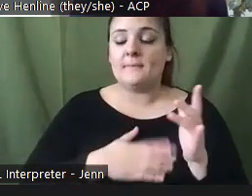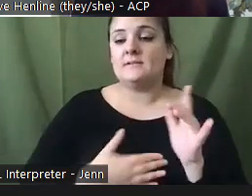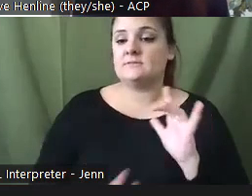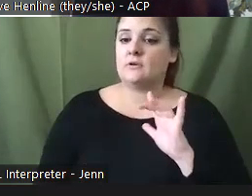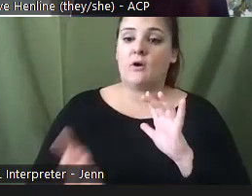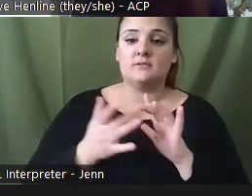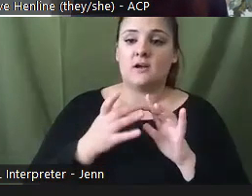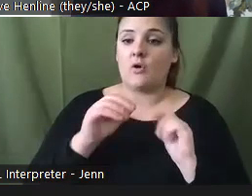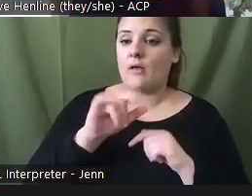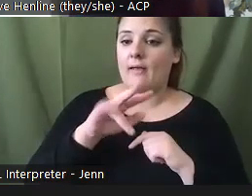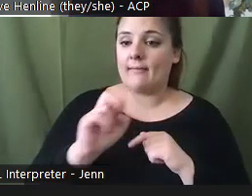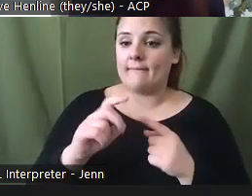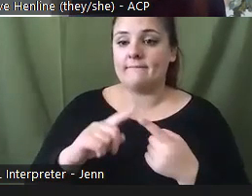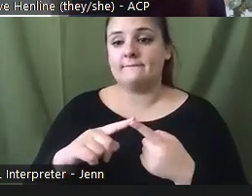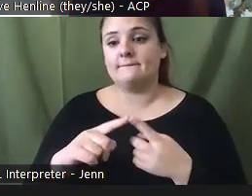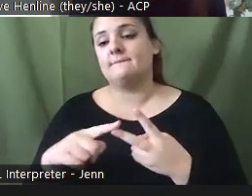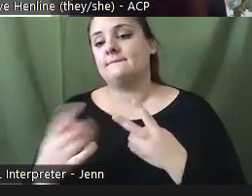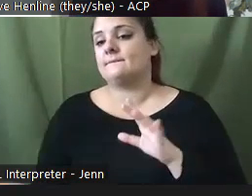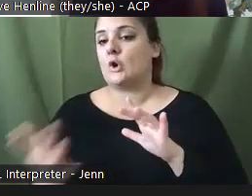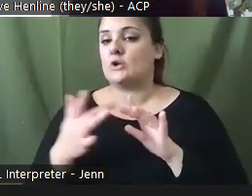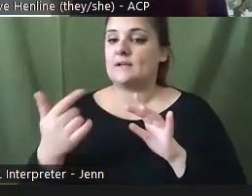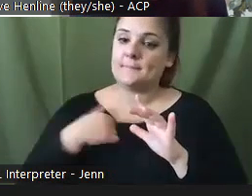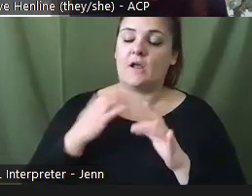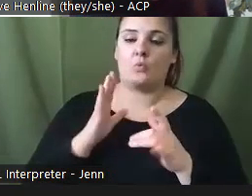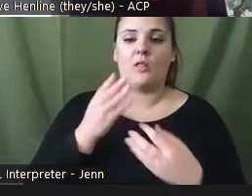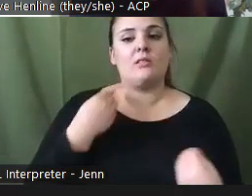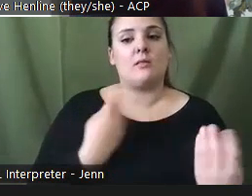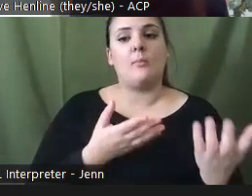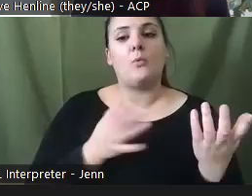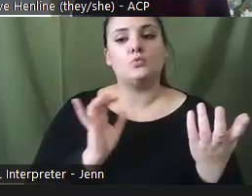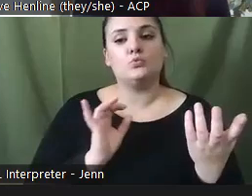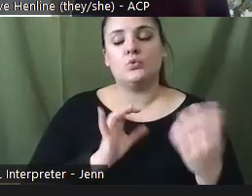contact me and I'll pass that along, whatever works best for you all. I also want to give a